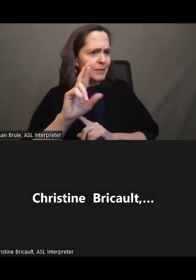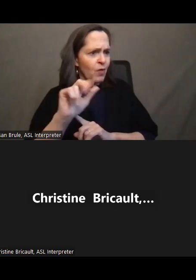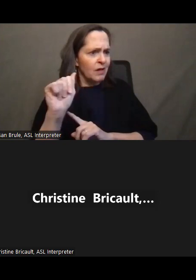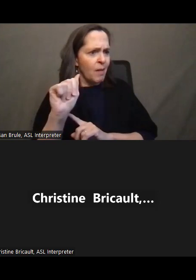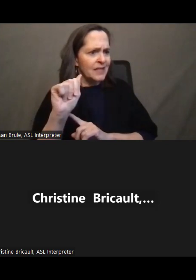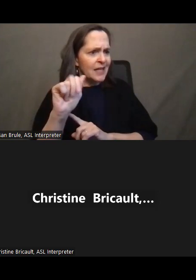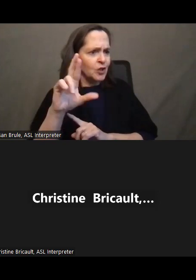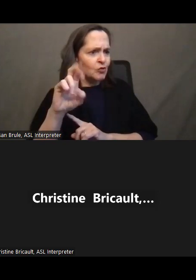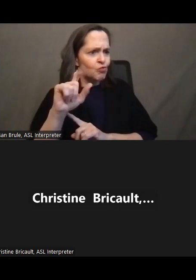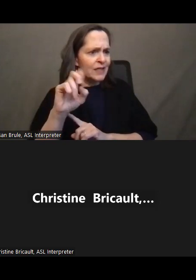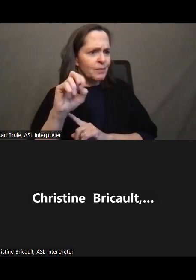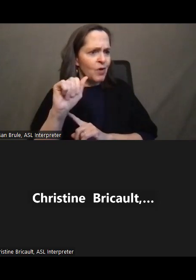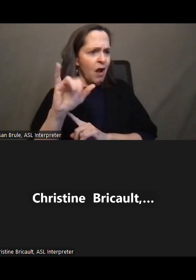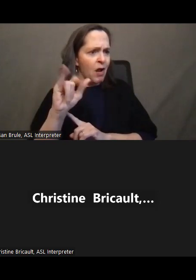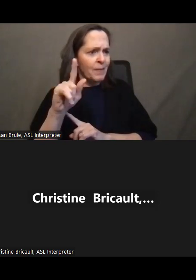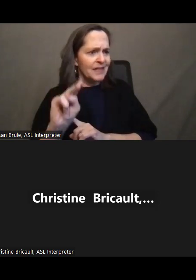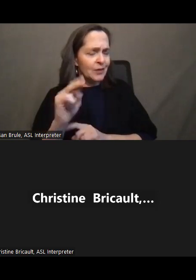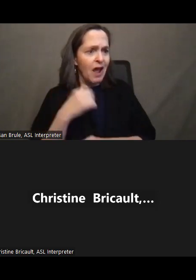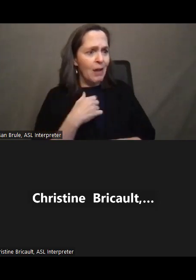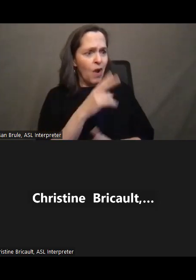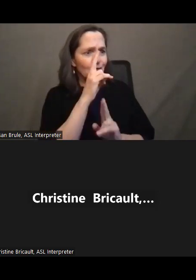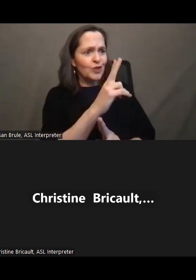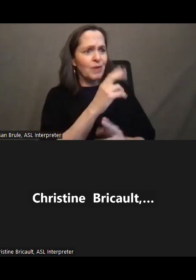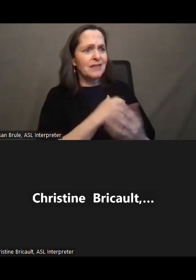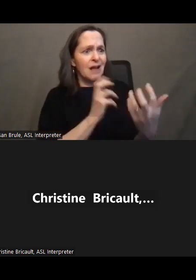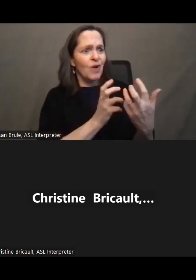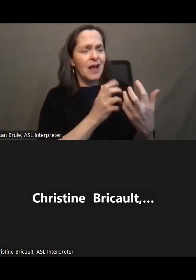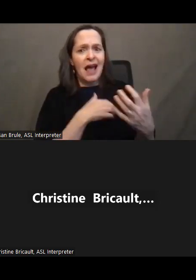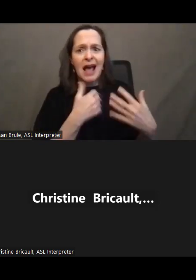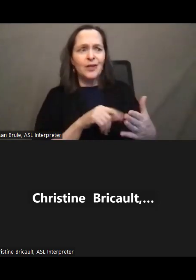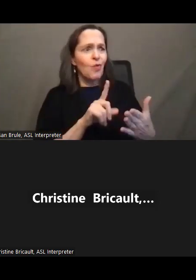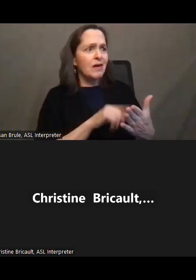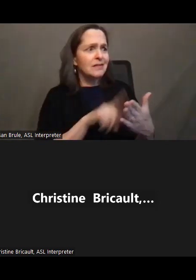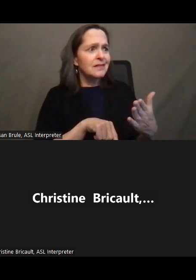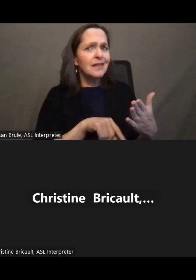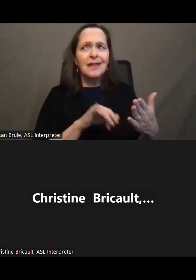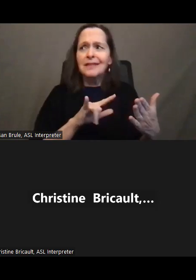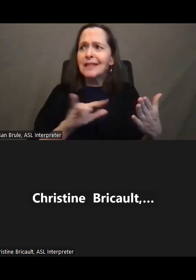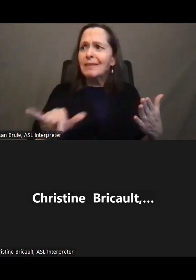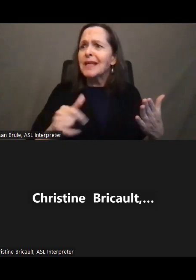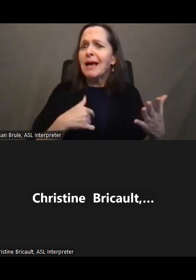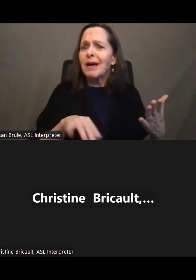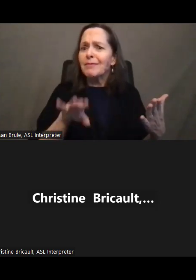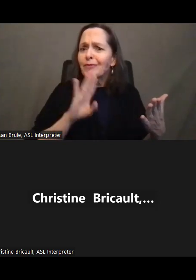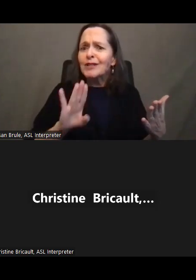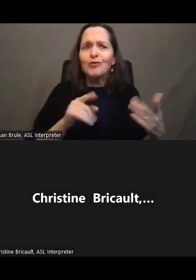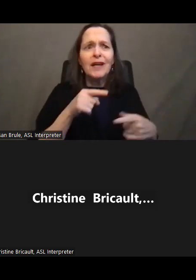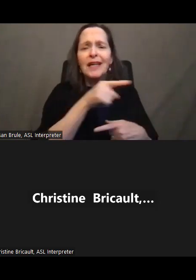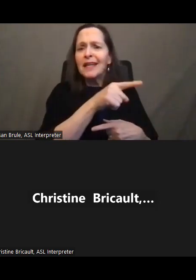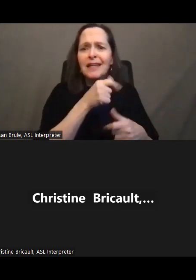They want to give the employee what they need. But they also are feeling frustrated because they're having a performance issue, right, and they want to hold the employee accountable.